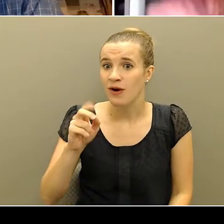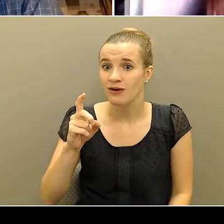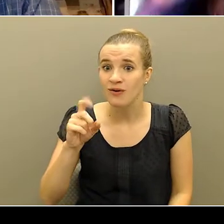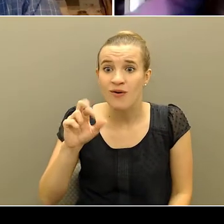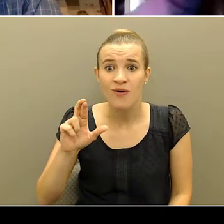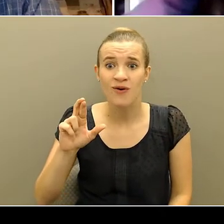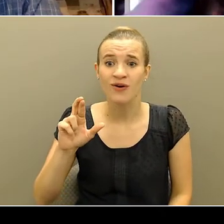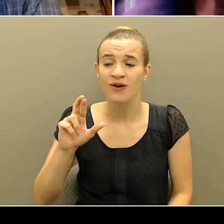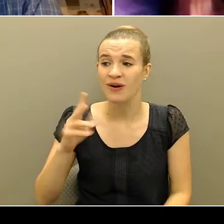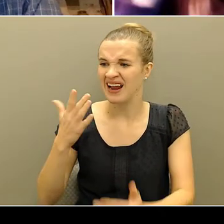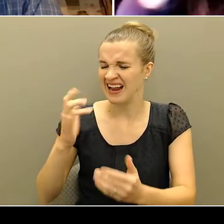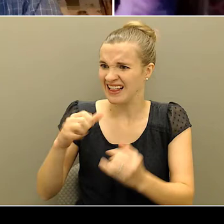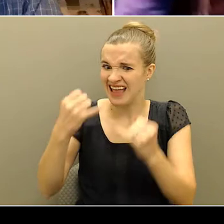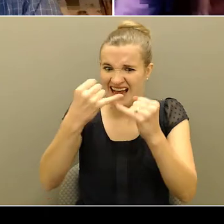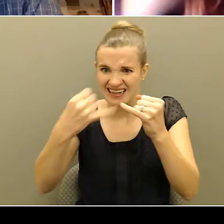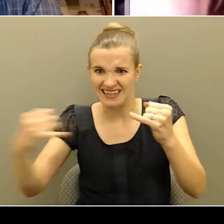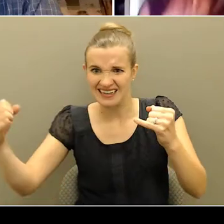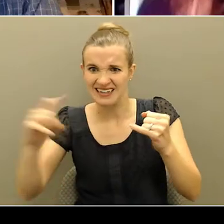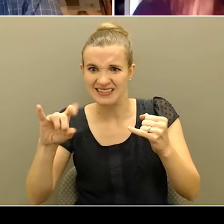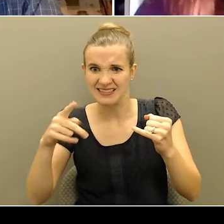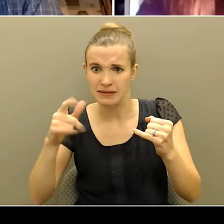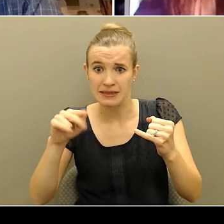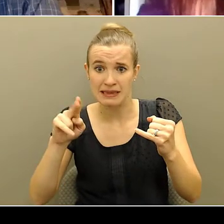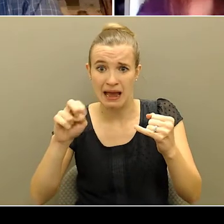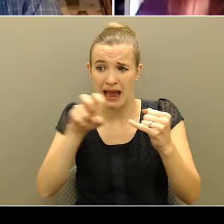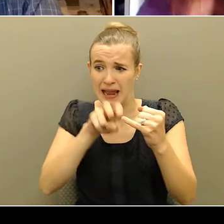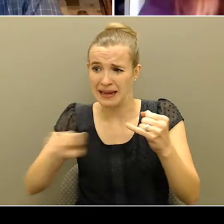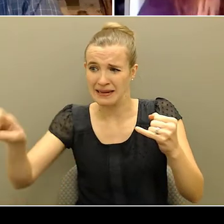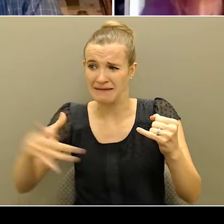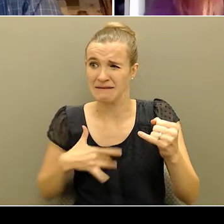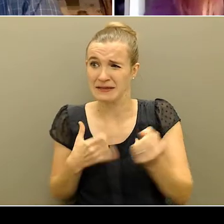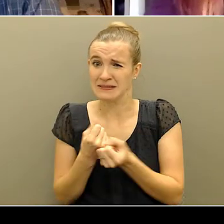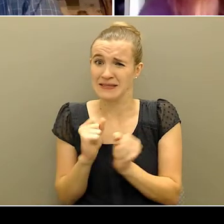for it. And, you know, you'll definitely be rewarded for sure.